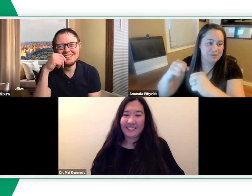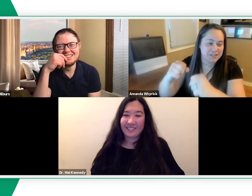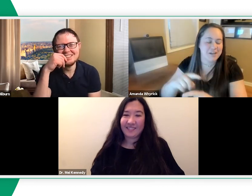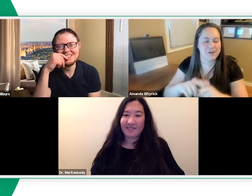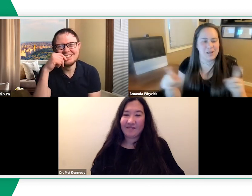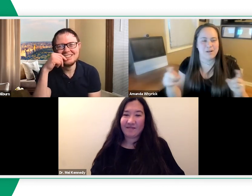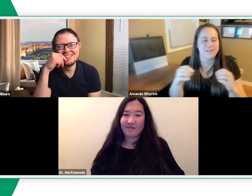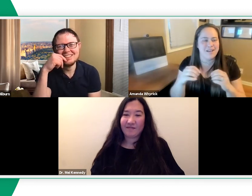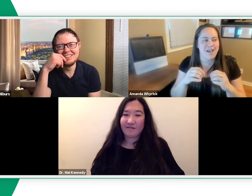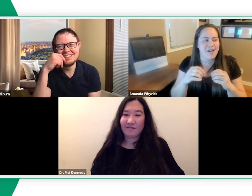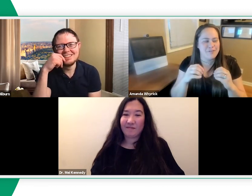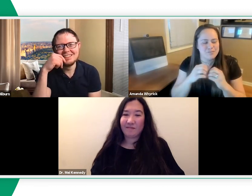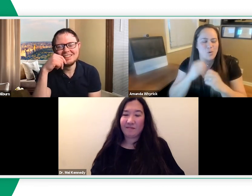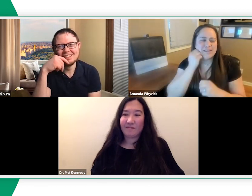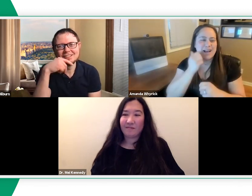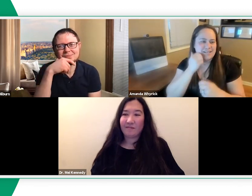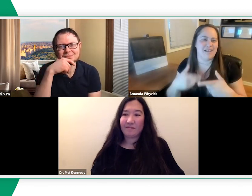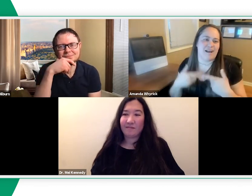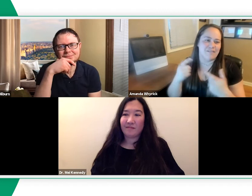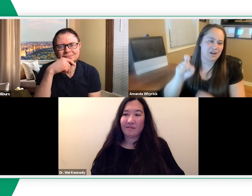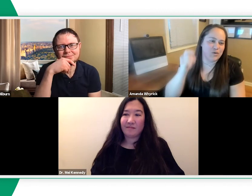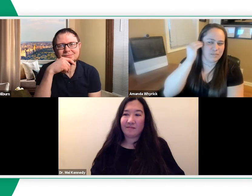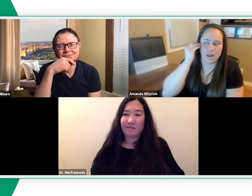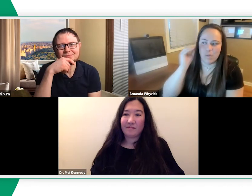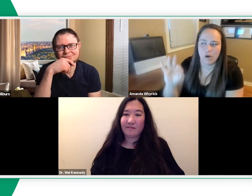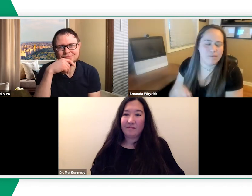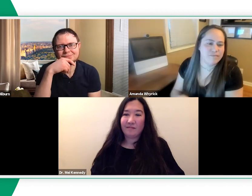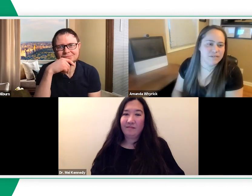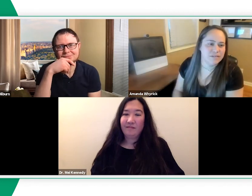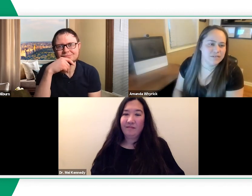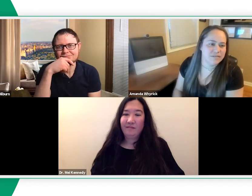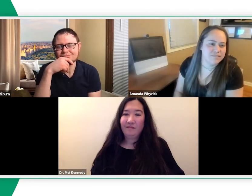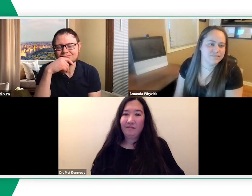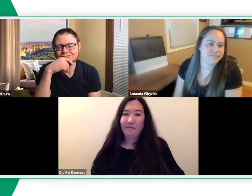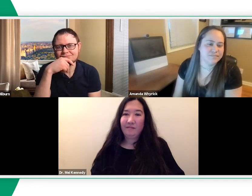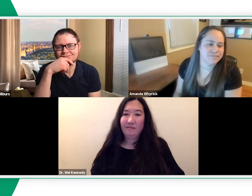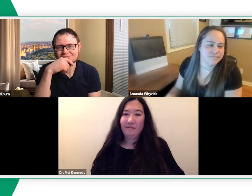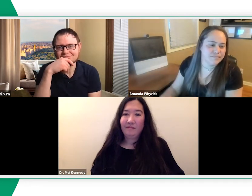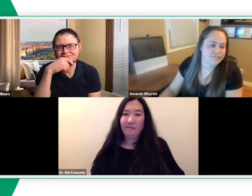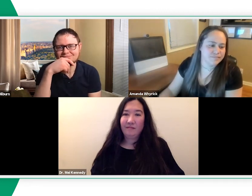cybersecurity – but there’s more day-to-day life that you need to be aware of.